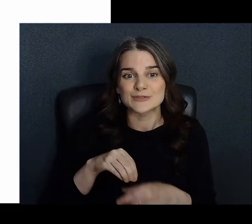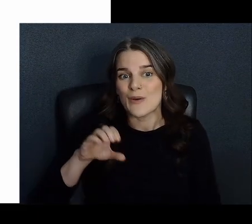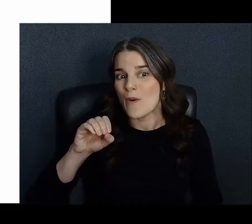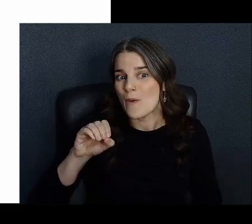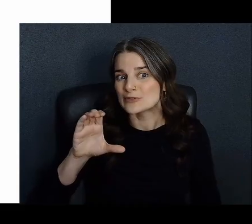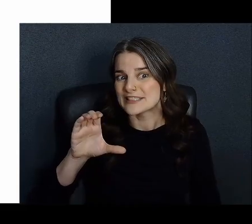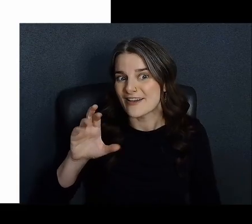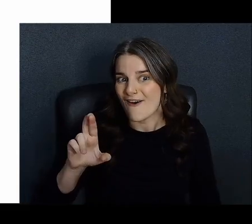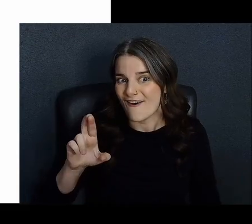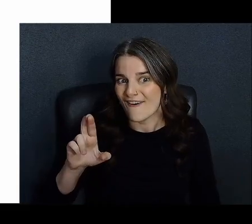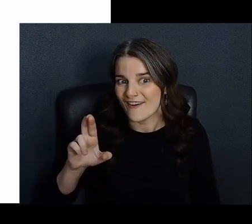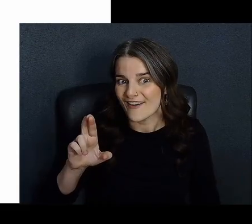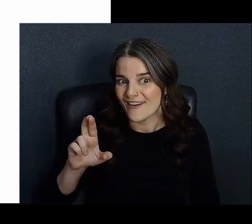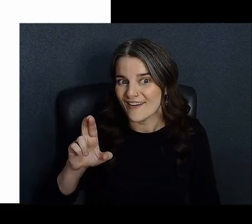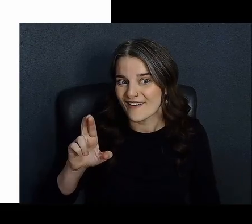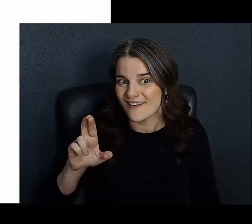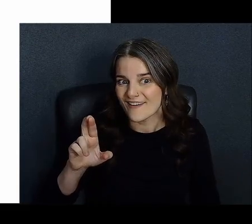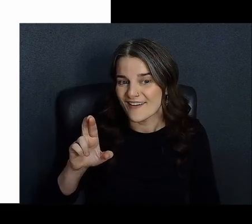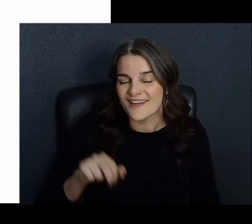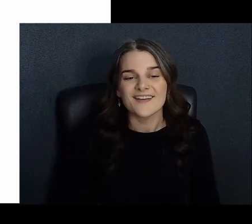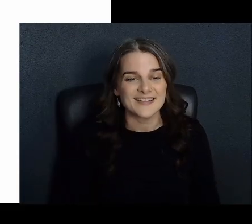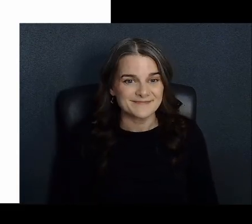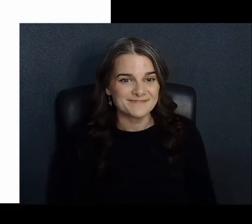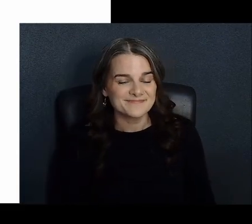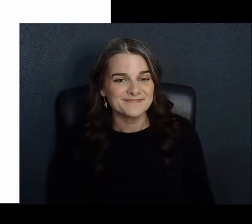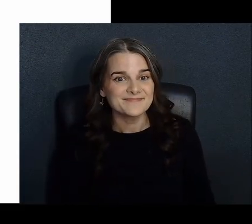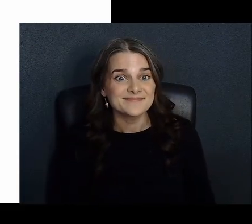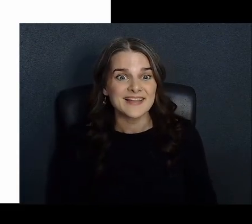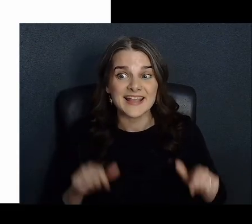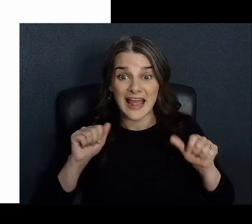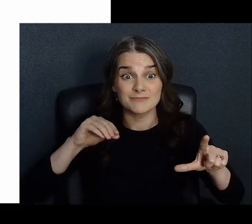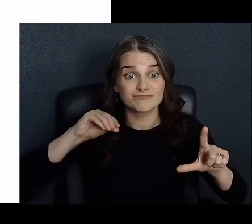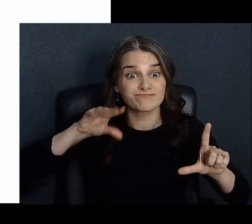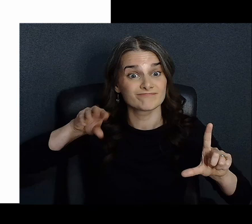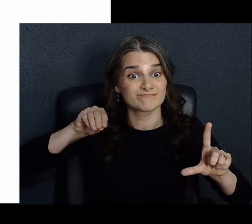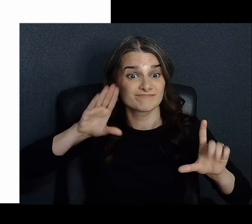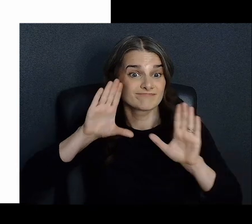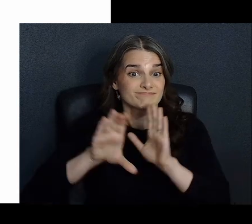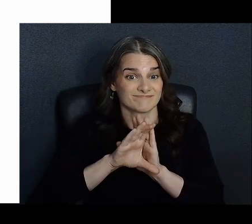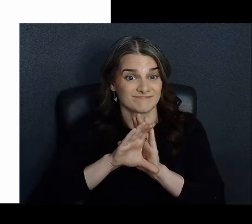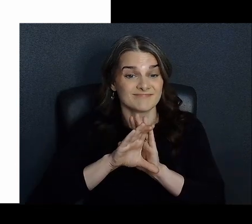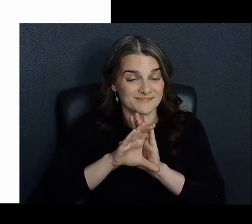Here we go. And what it can do then is it can snap a picture of the image